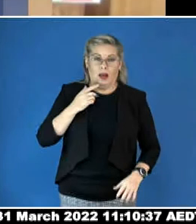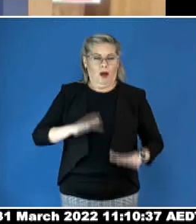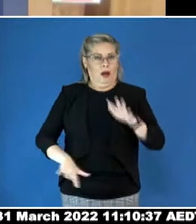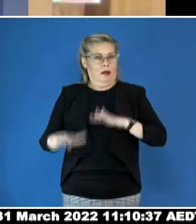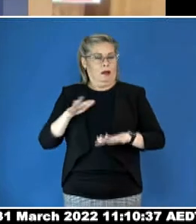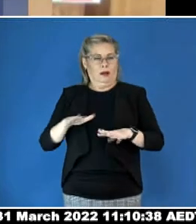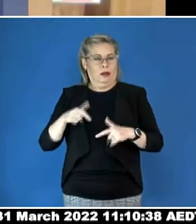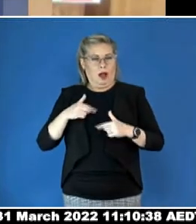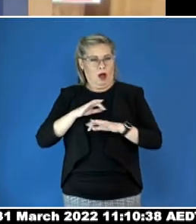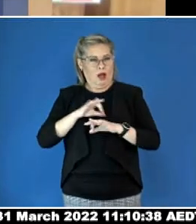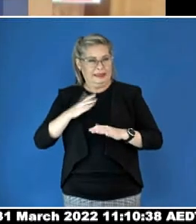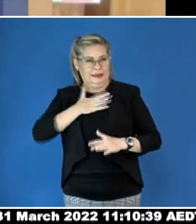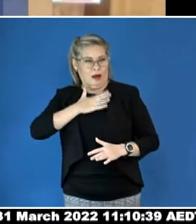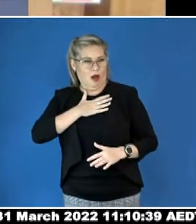happened. It made me feel unsafe at the centre.